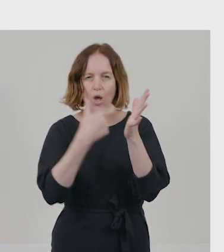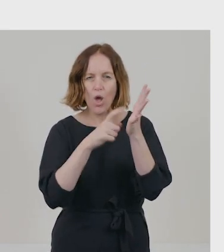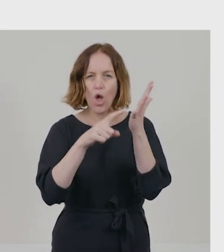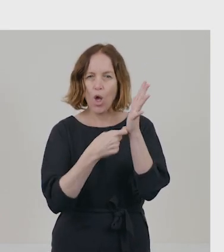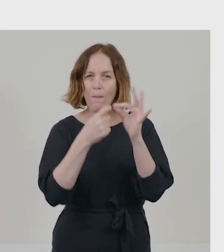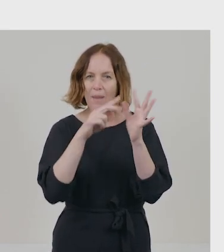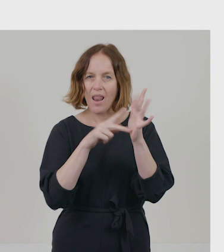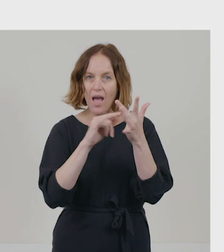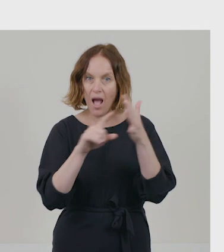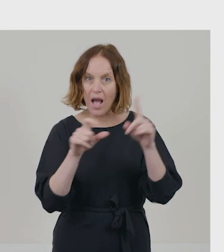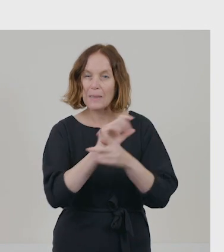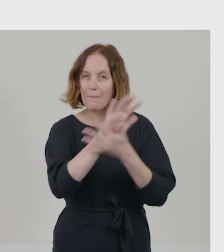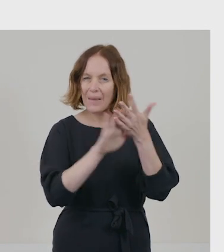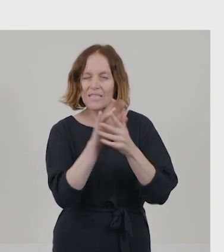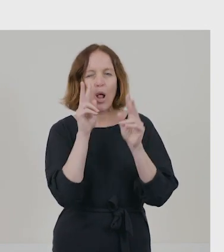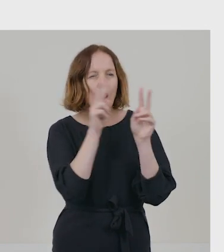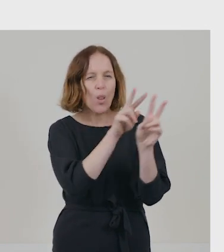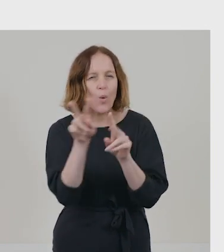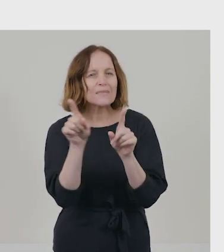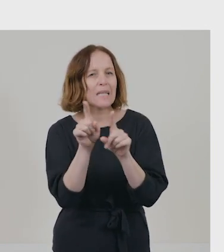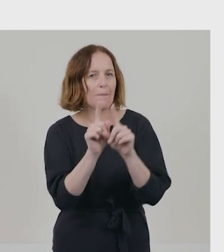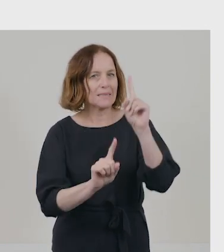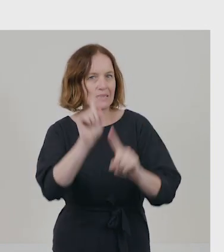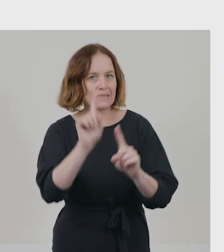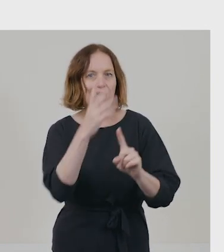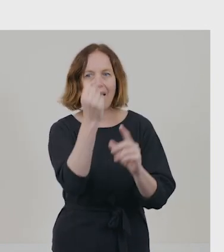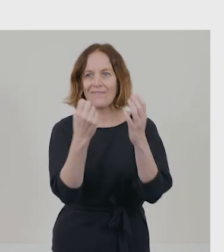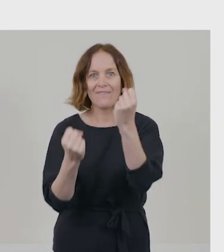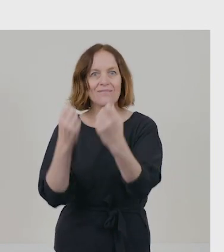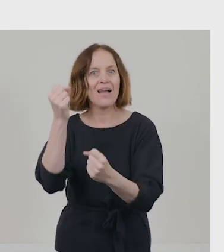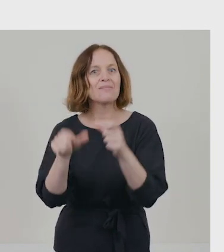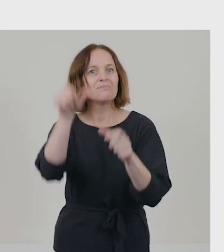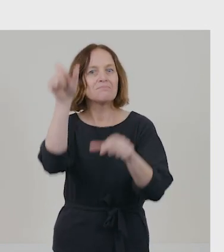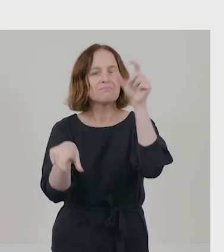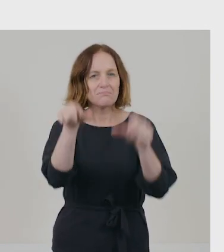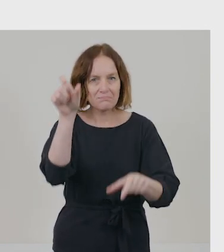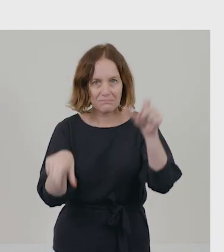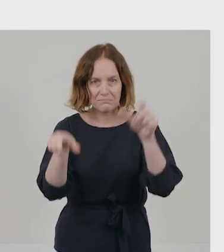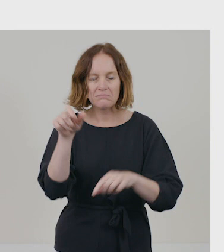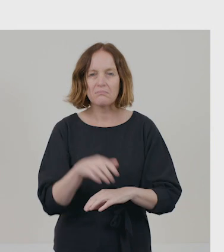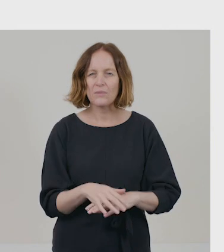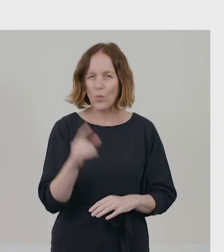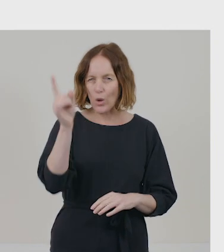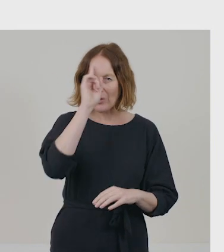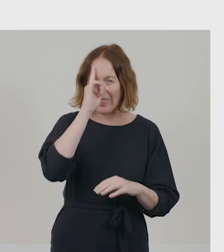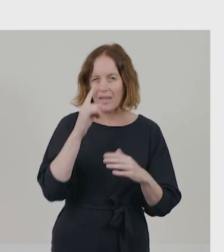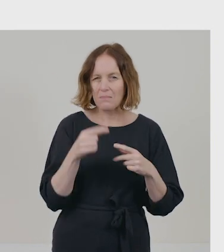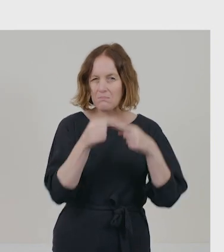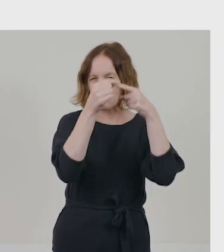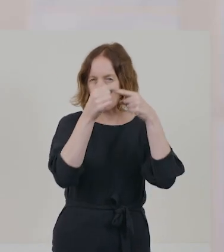which I now know means to have the characteristics of a city. So what do you think the main idea of this paragraph is?